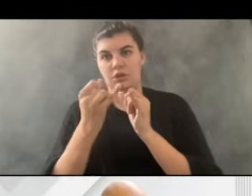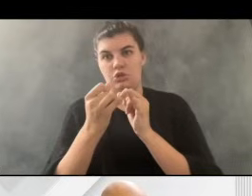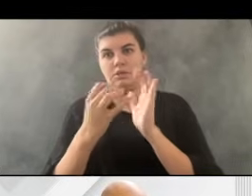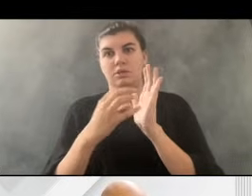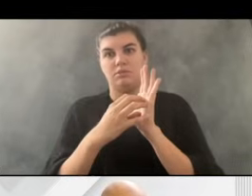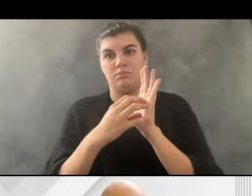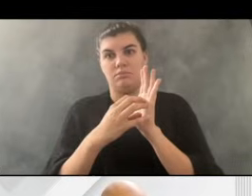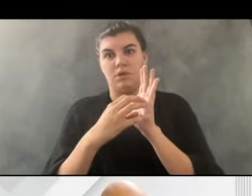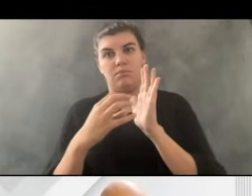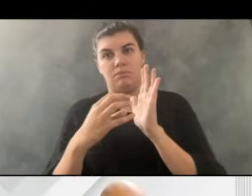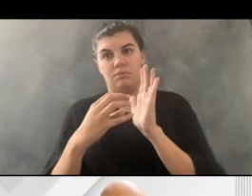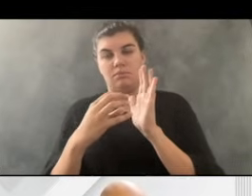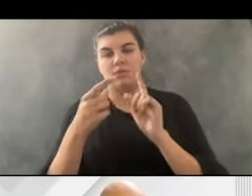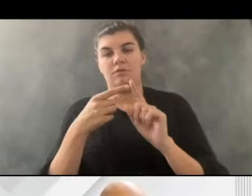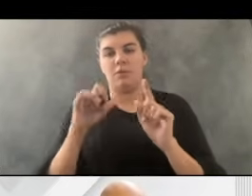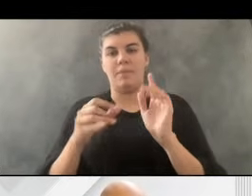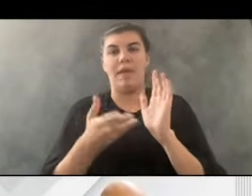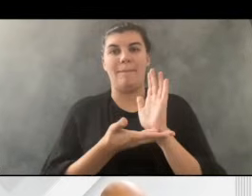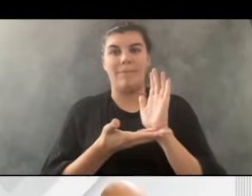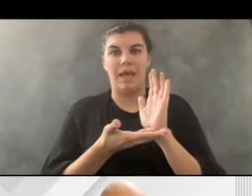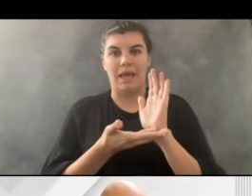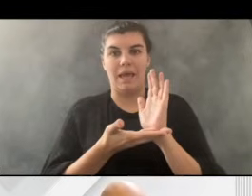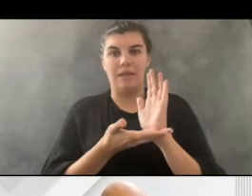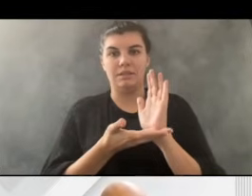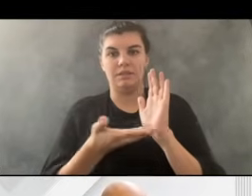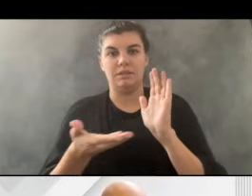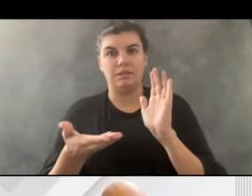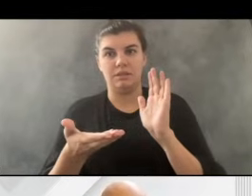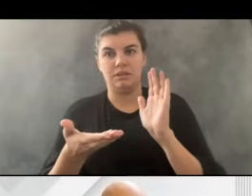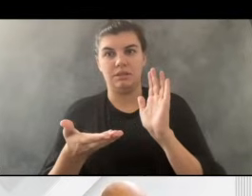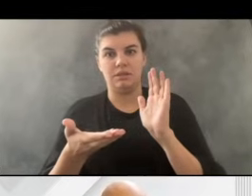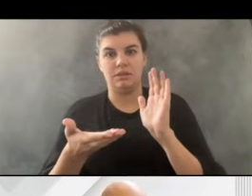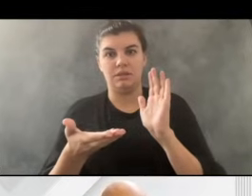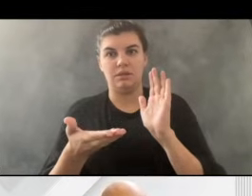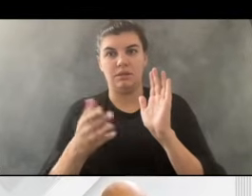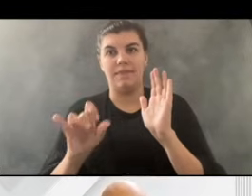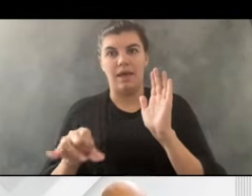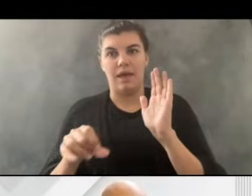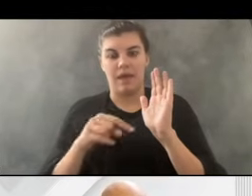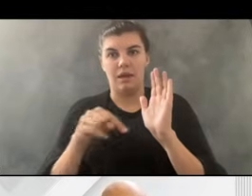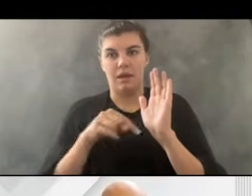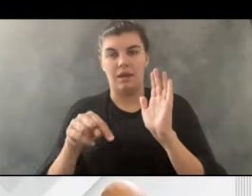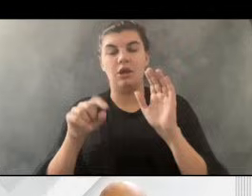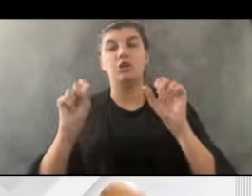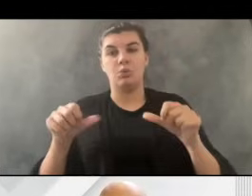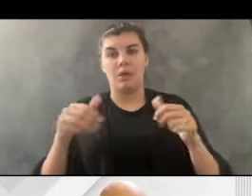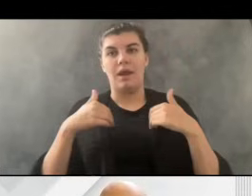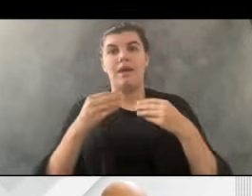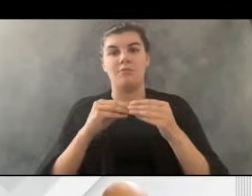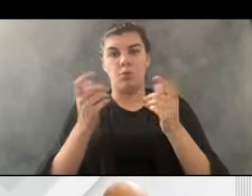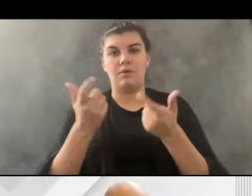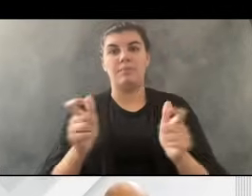from the base to the outer edge of the sign. Ao that you can have a larger sign on the post,